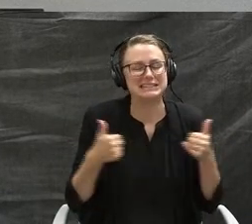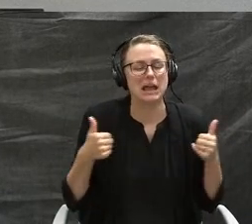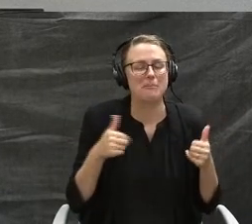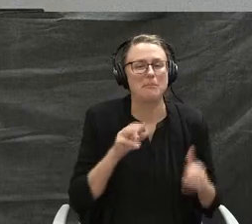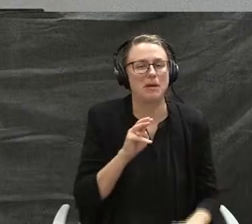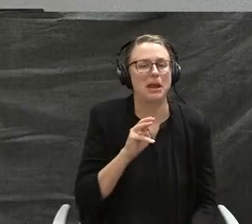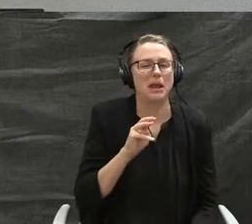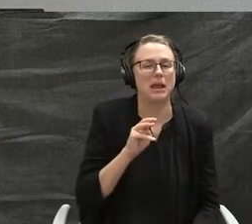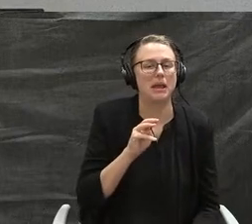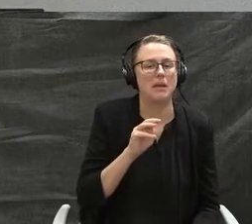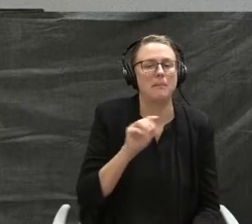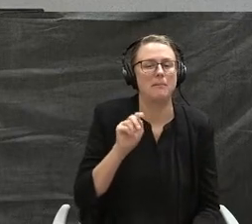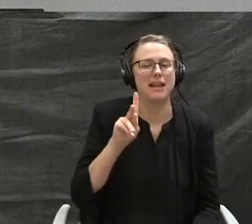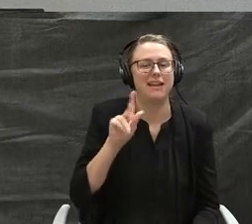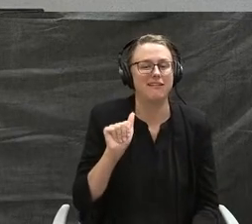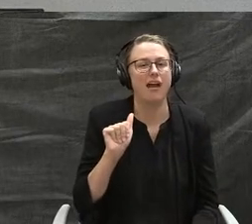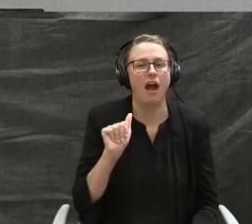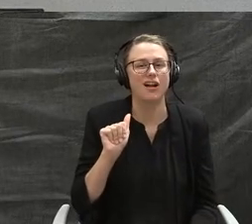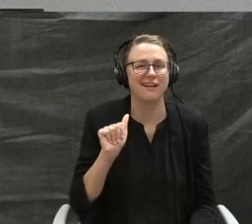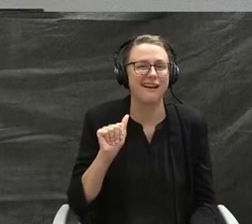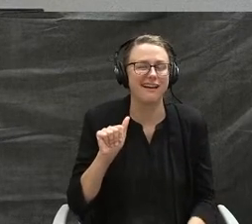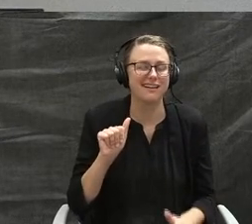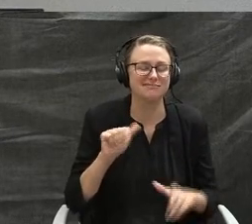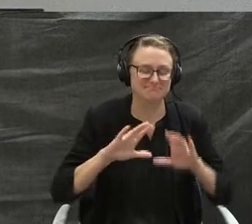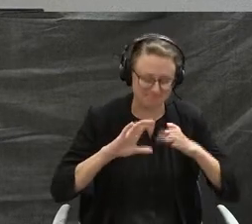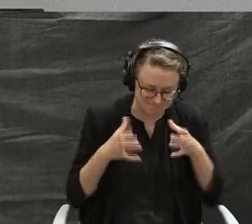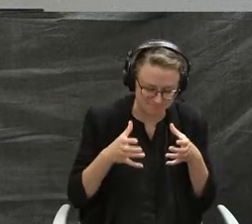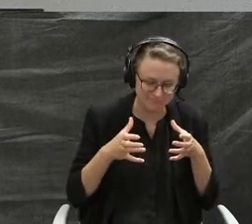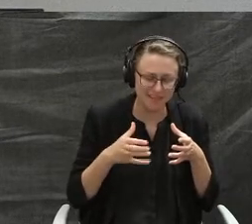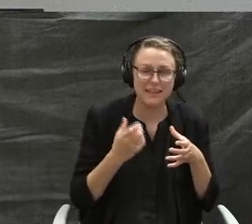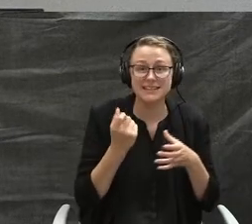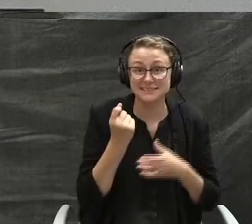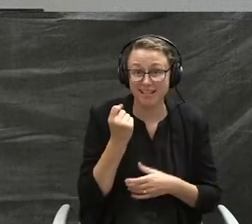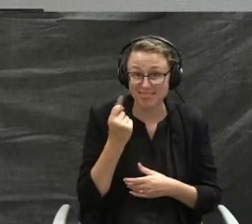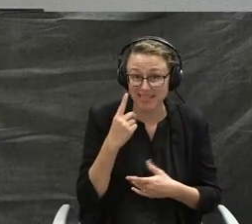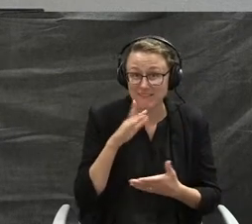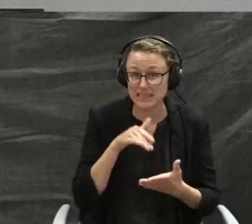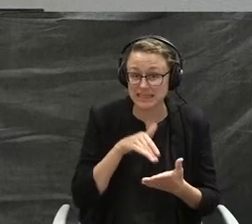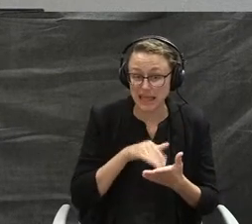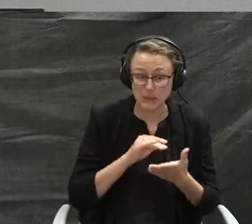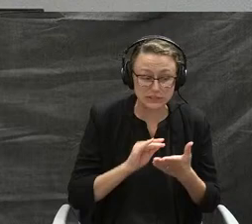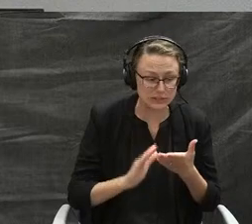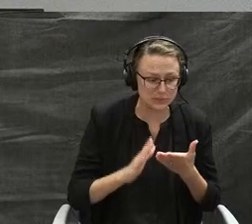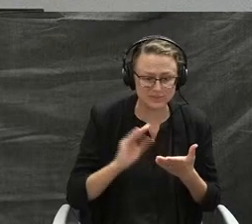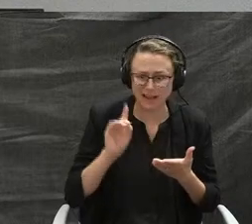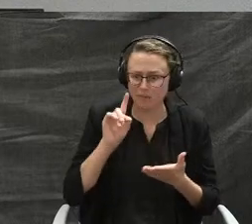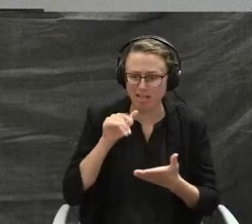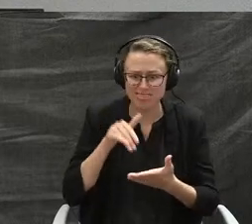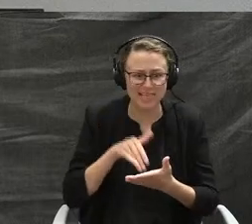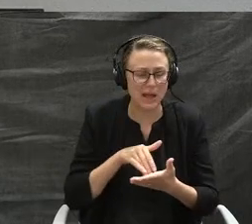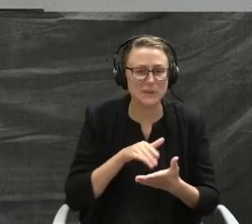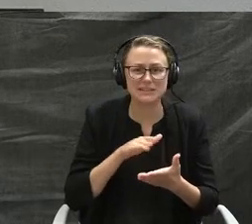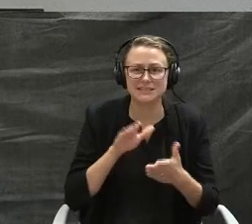here and 1000 employees, so you know it's a large enough group that we should get.